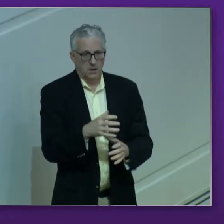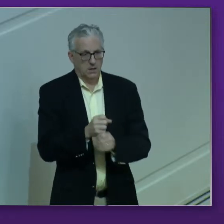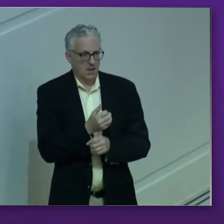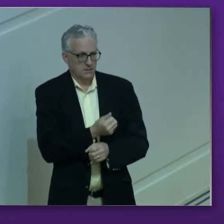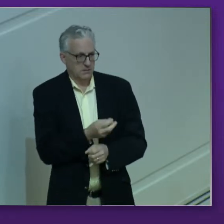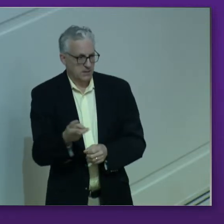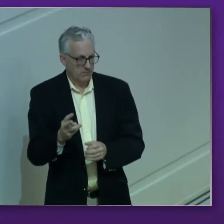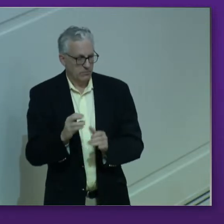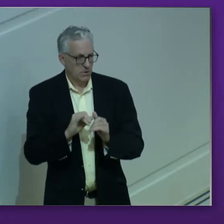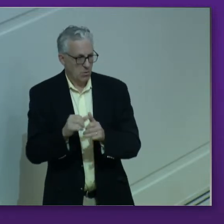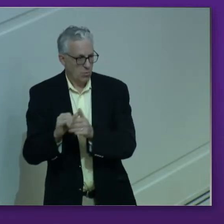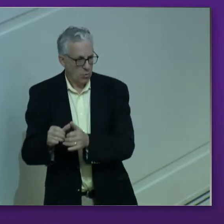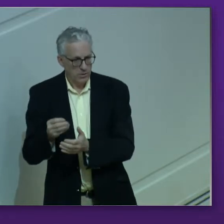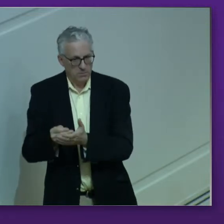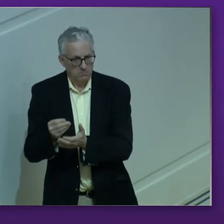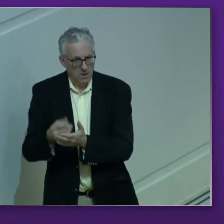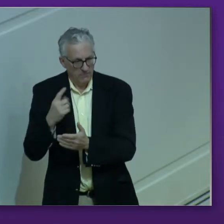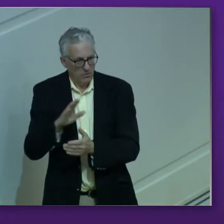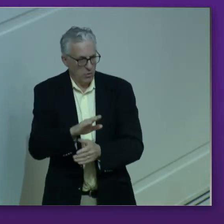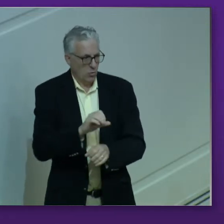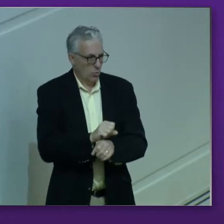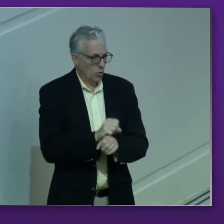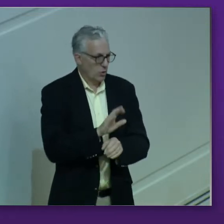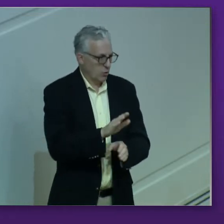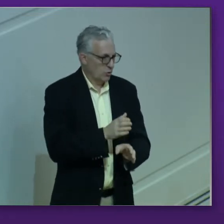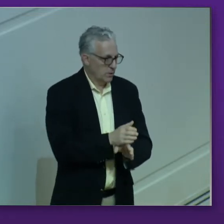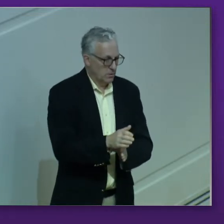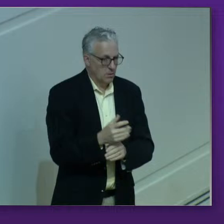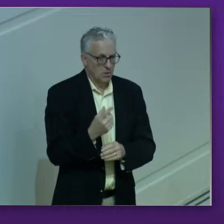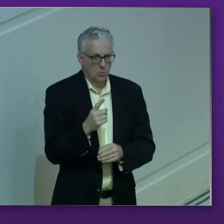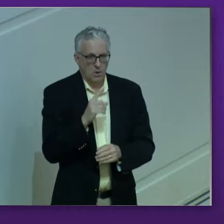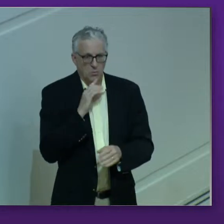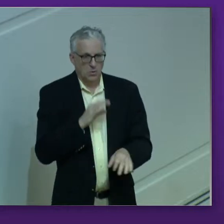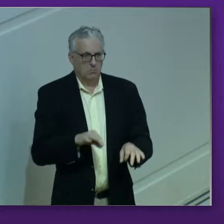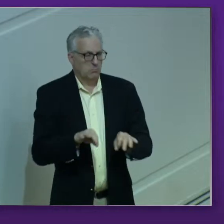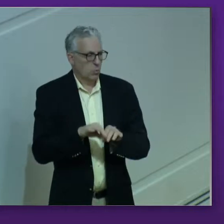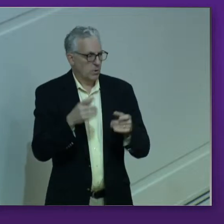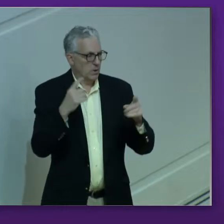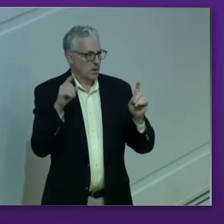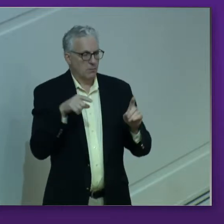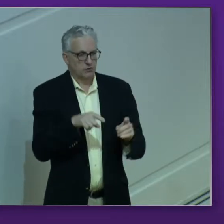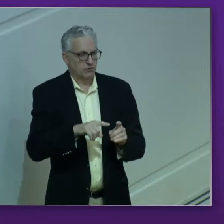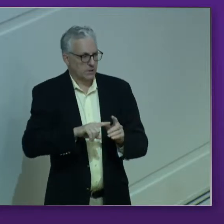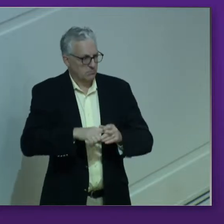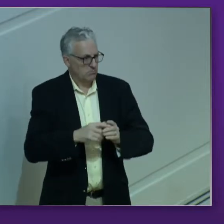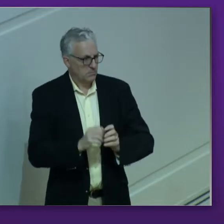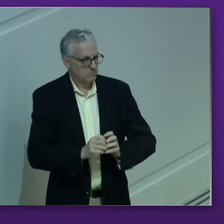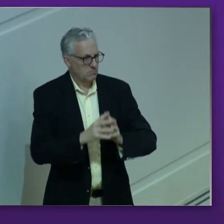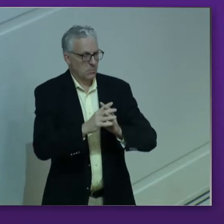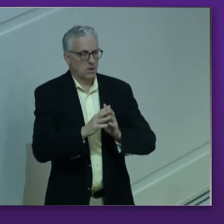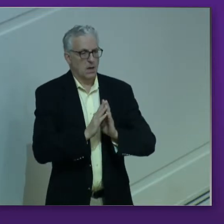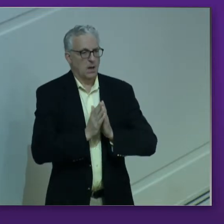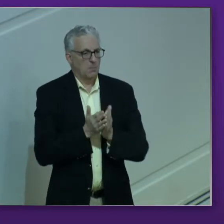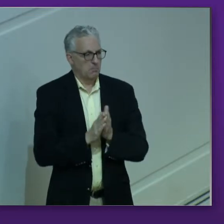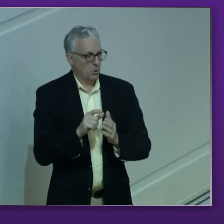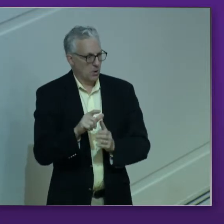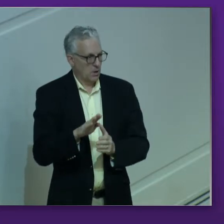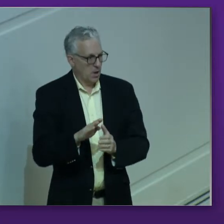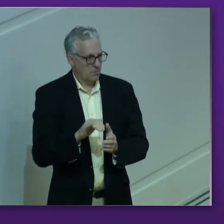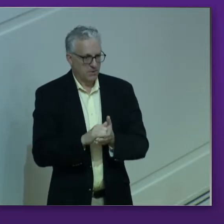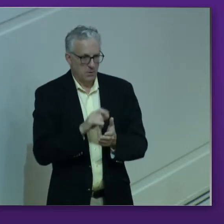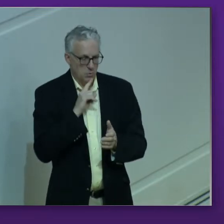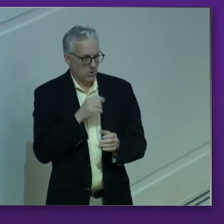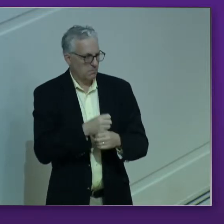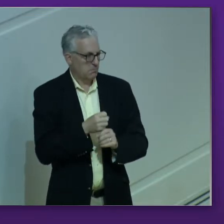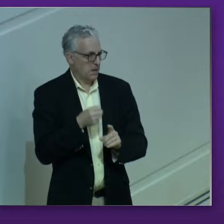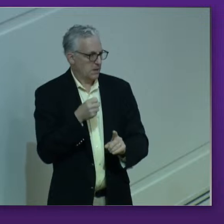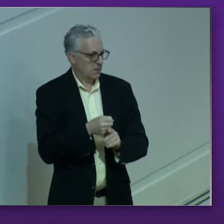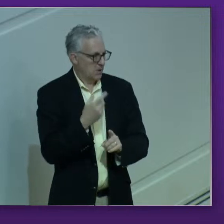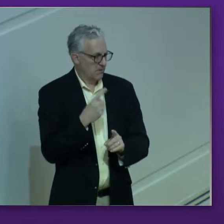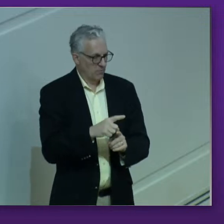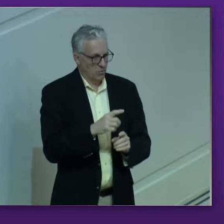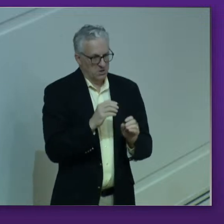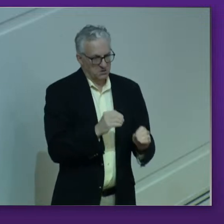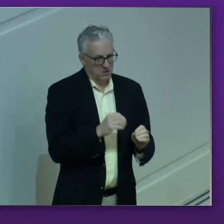CONTRIBUTIONS AND ABILITY TO